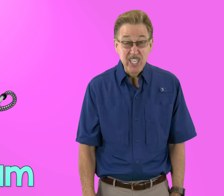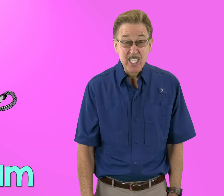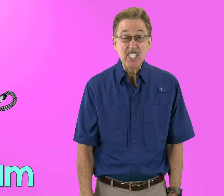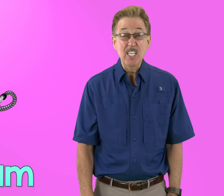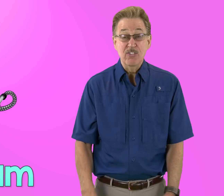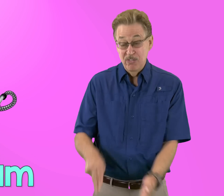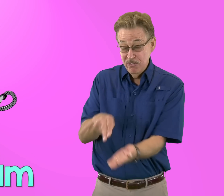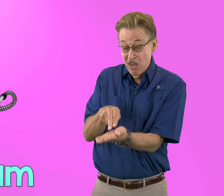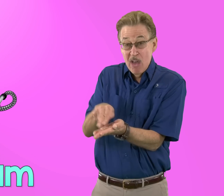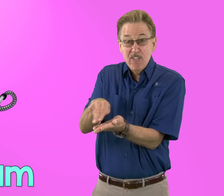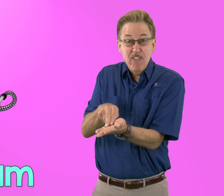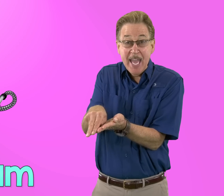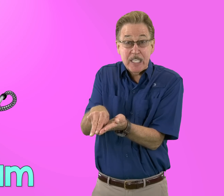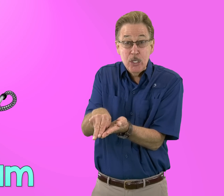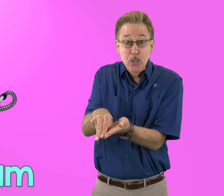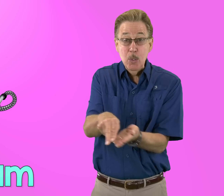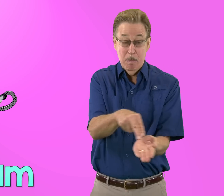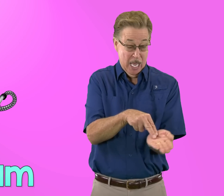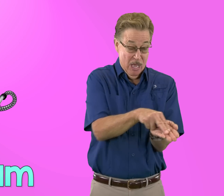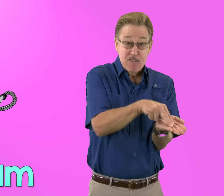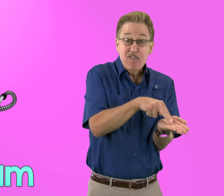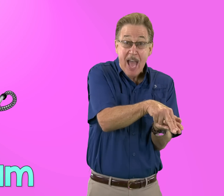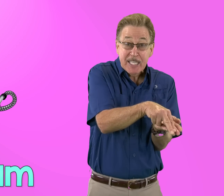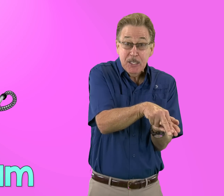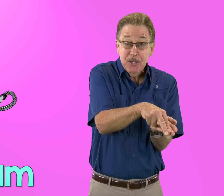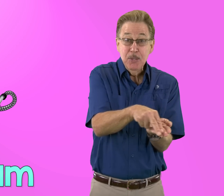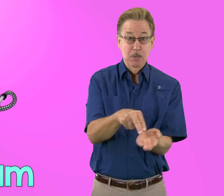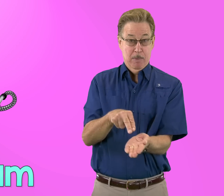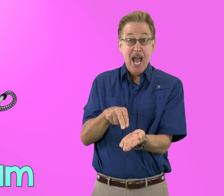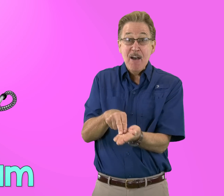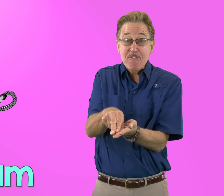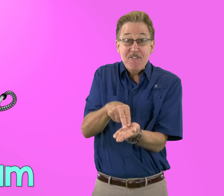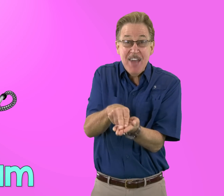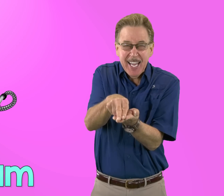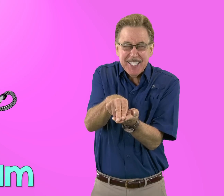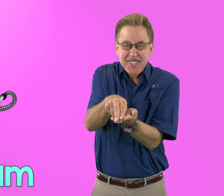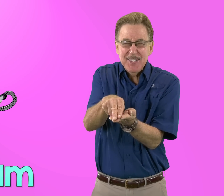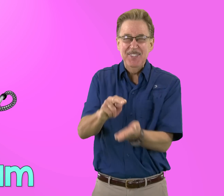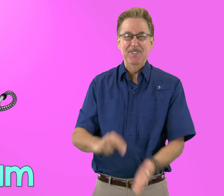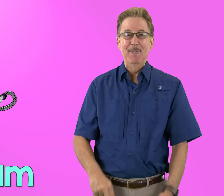V v says /v/ vacuum, vacuum, vacuum